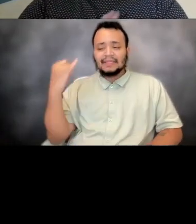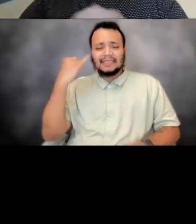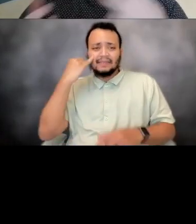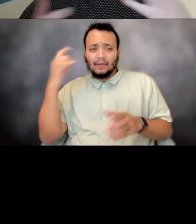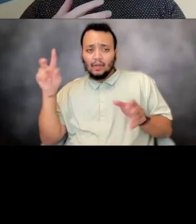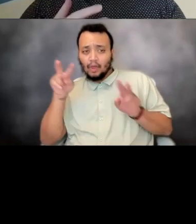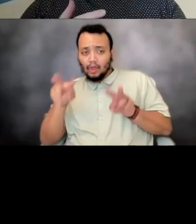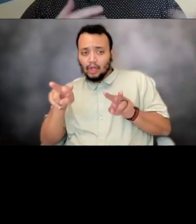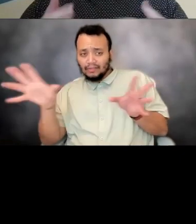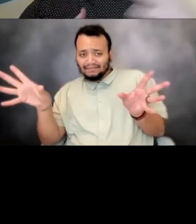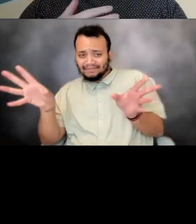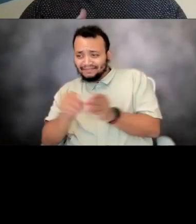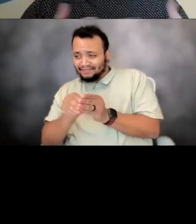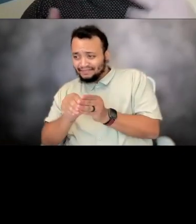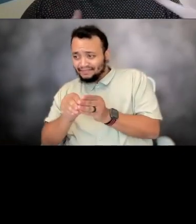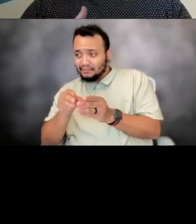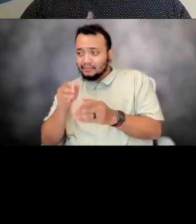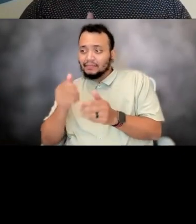sometimes in some communities there's